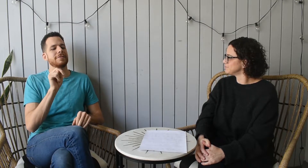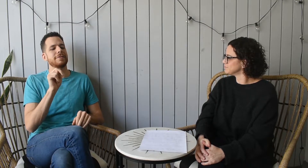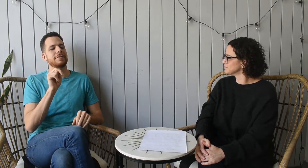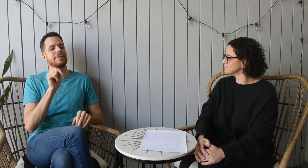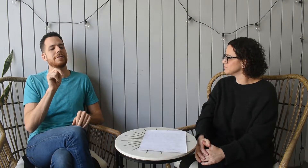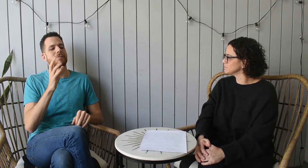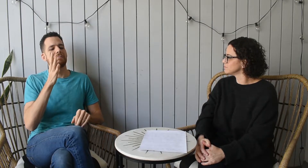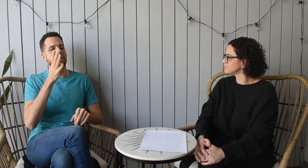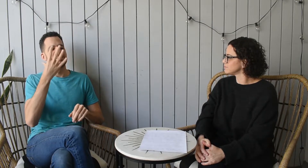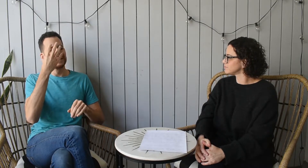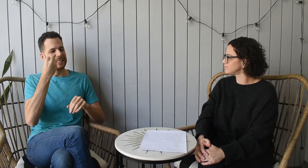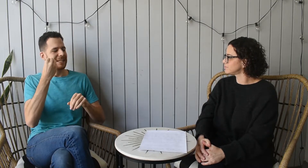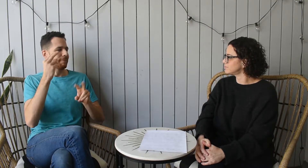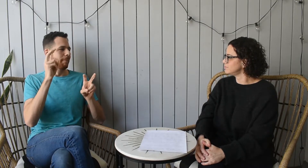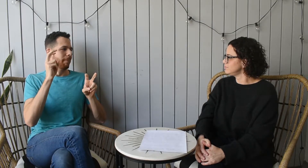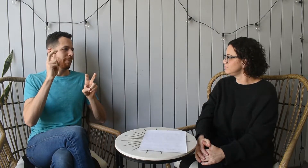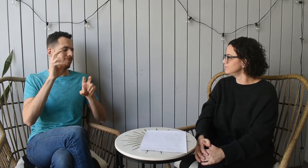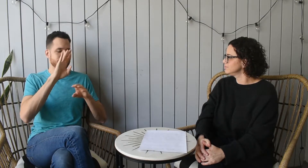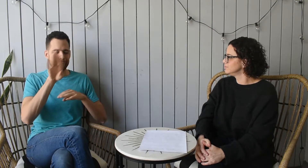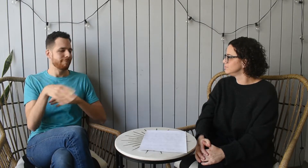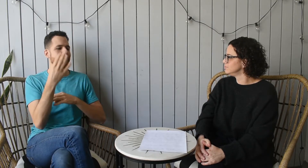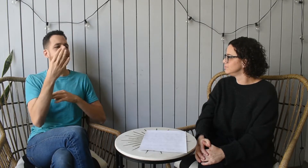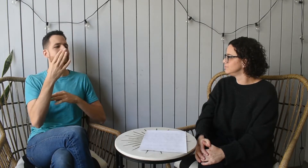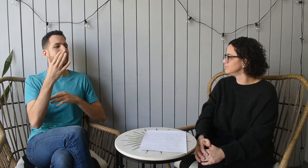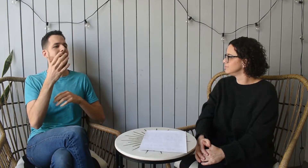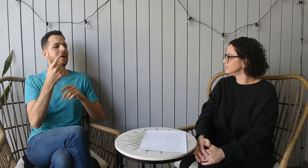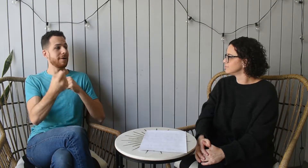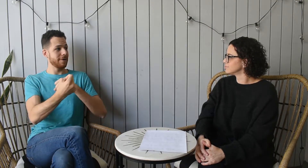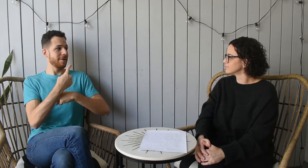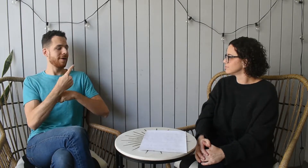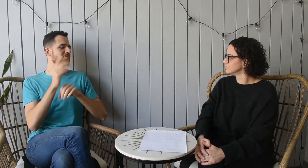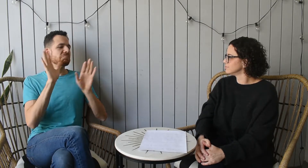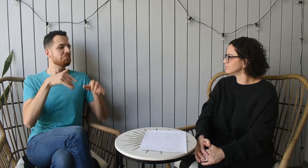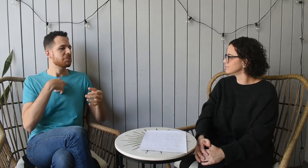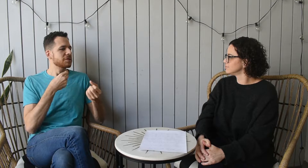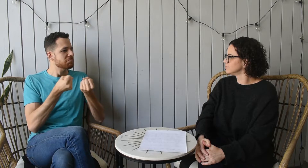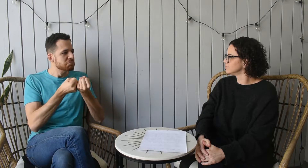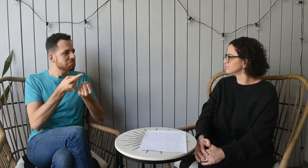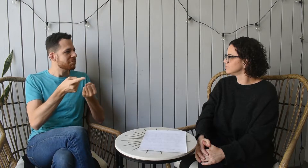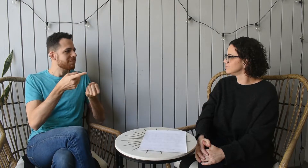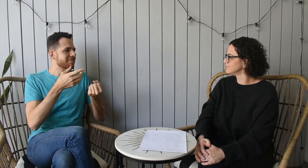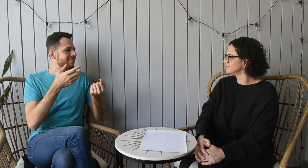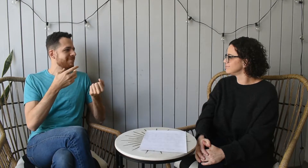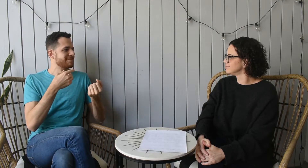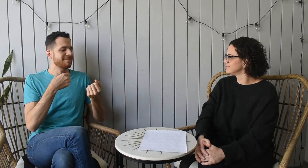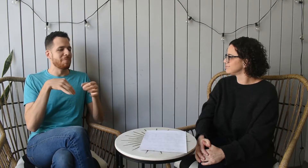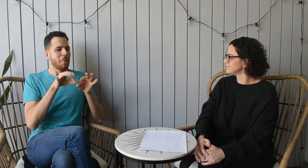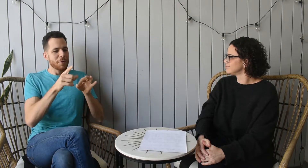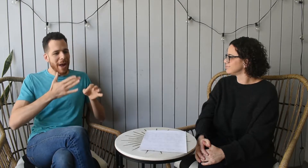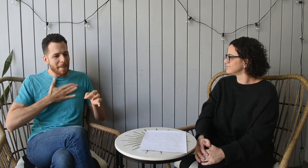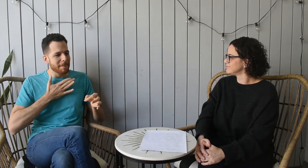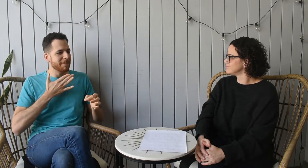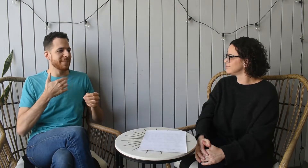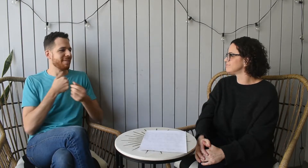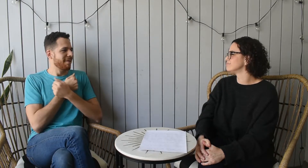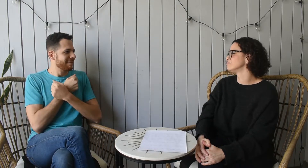Mom slept on it and she shot me a message the next day saying she's fine. She said "I support you, It's important you're happy. I love you."